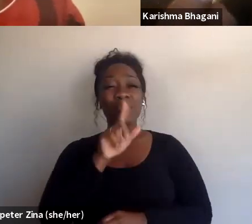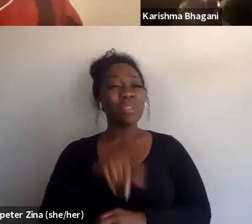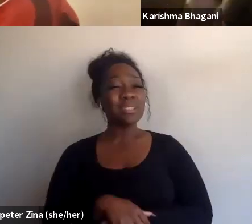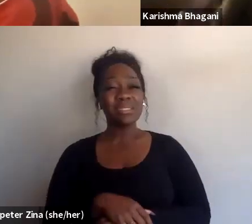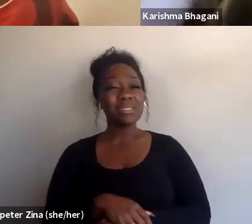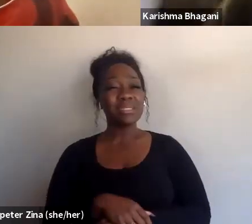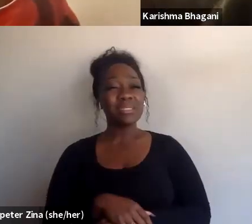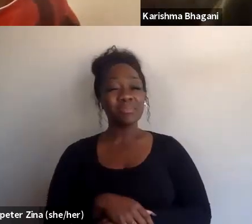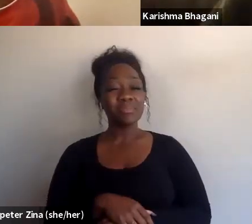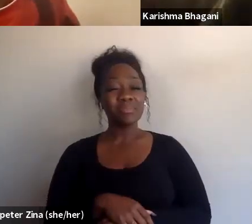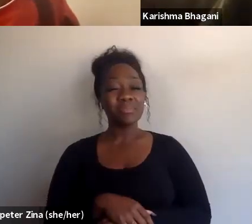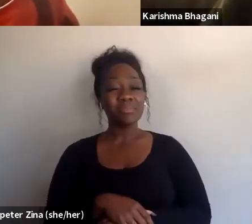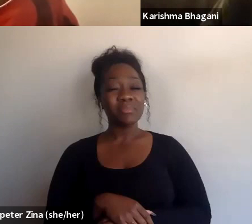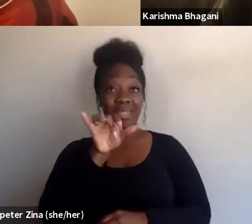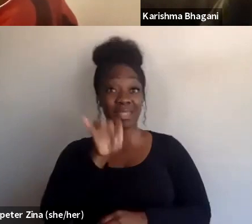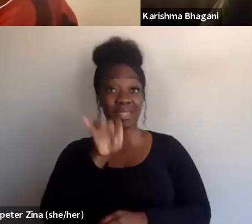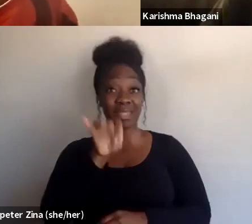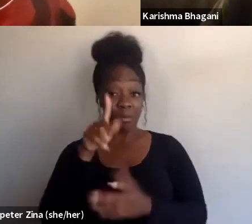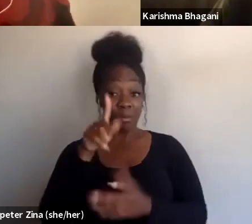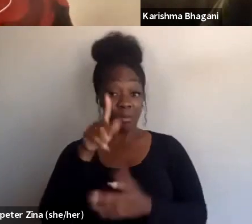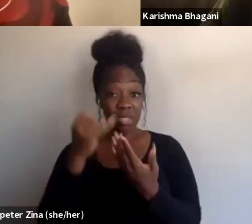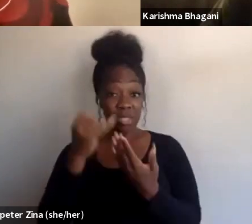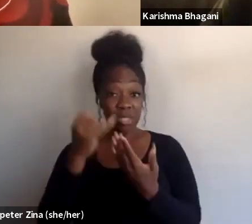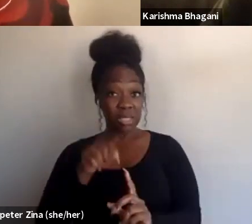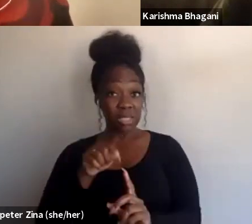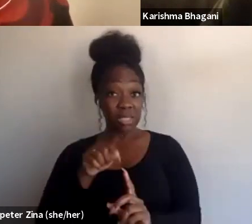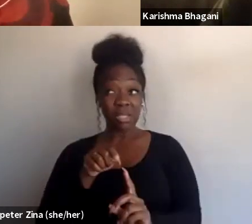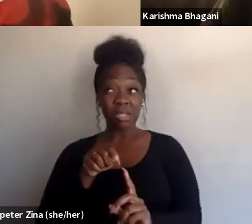that particular project was a form also looking